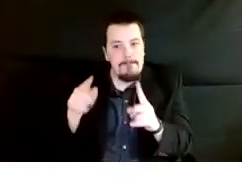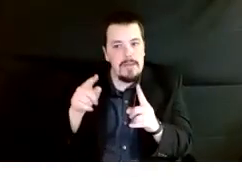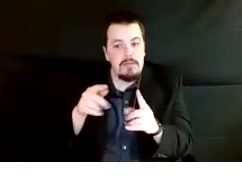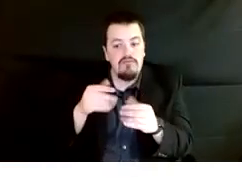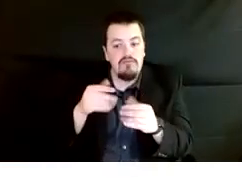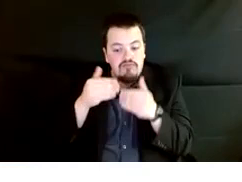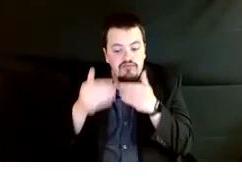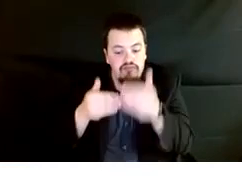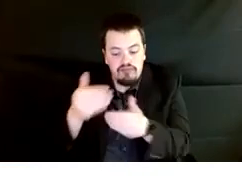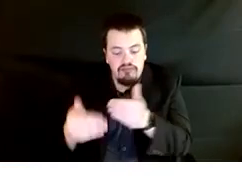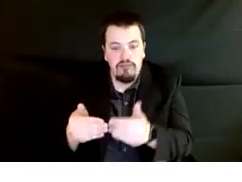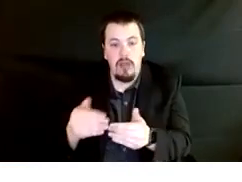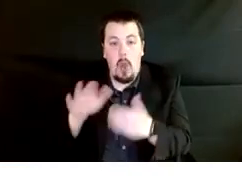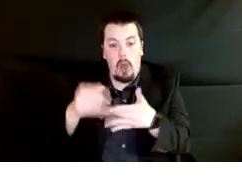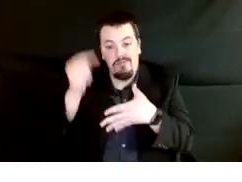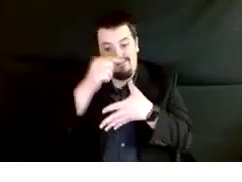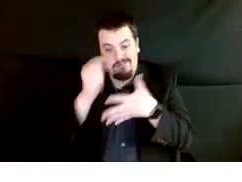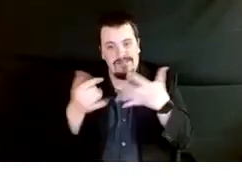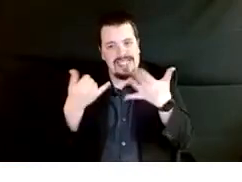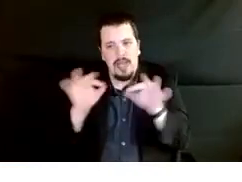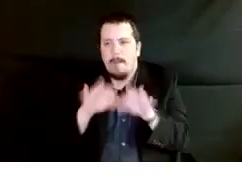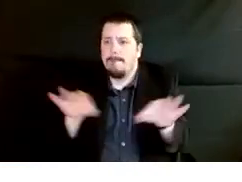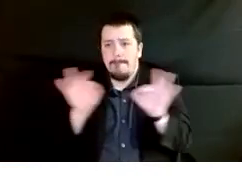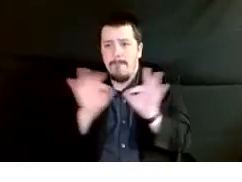we're talking about are still important in health care, I mean there may be other emergencies, there